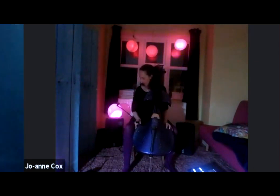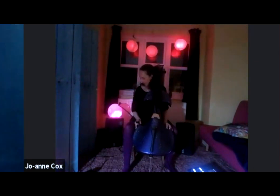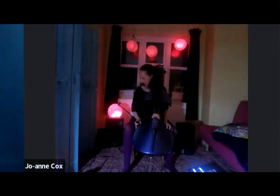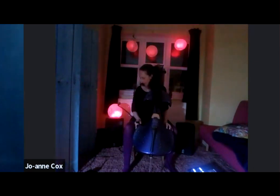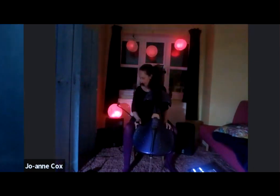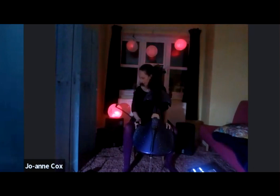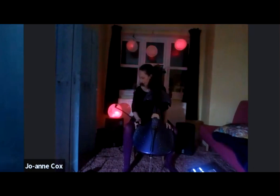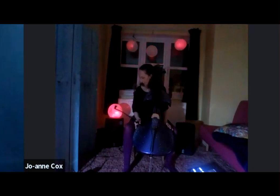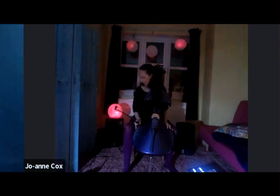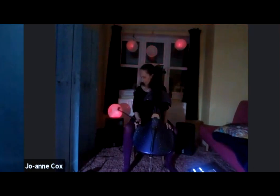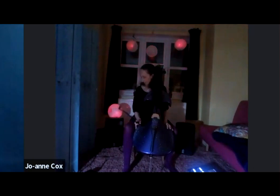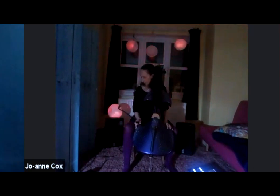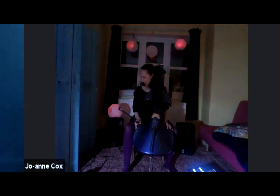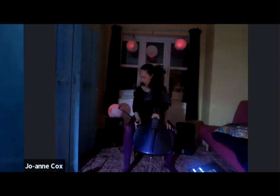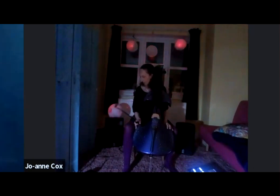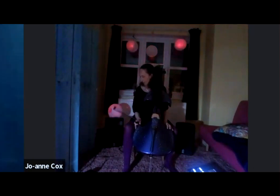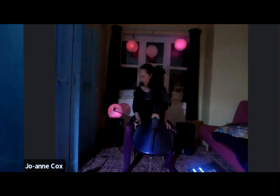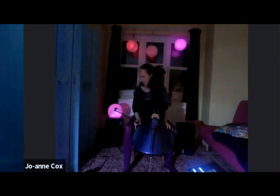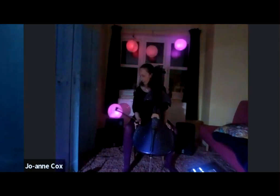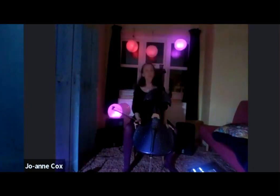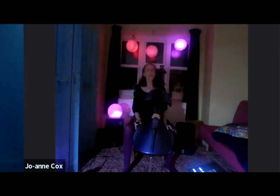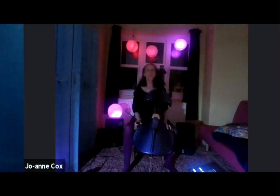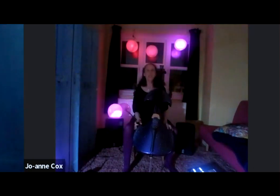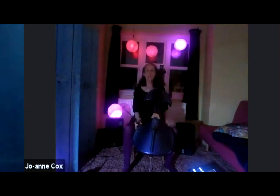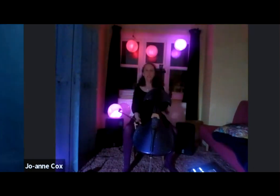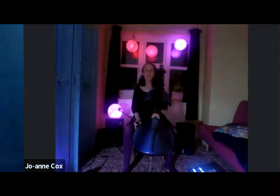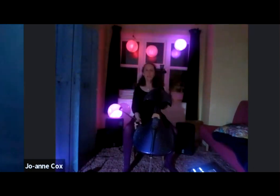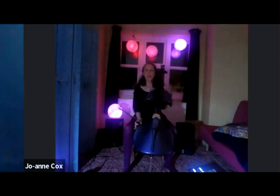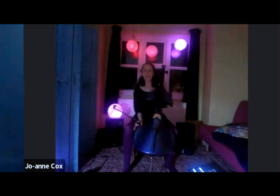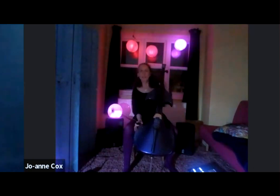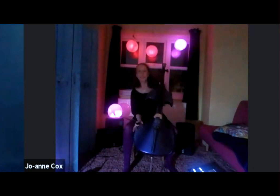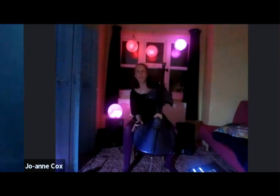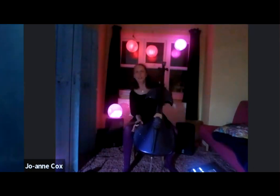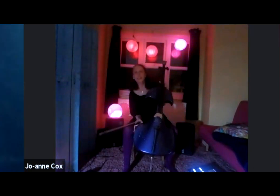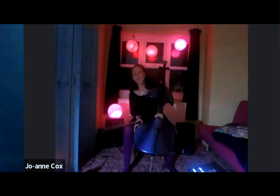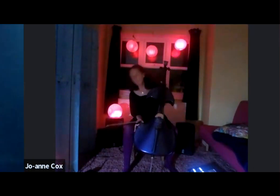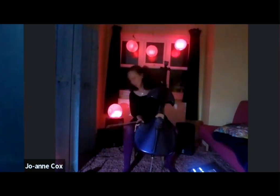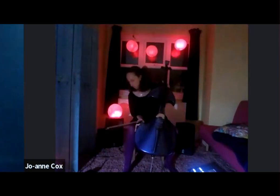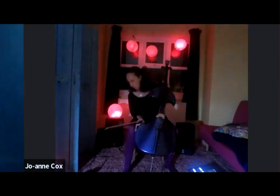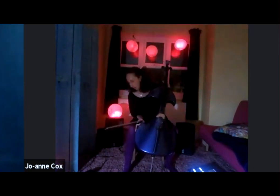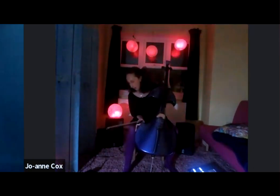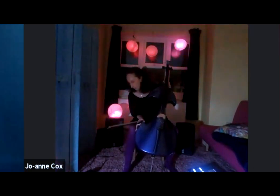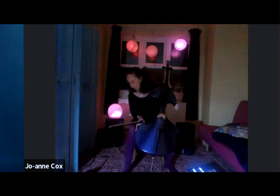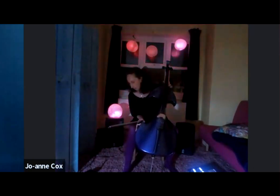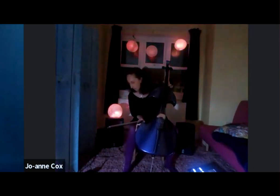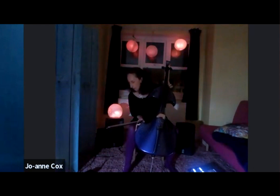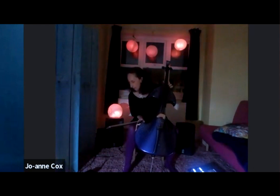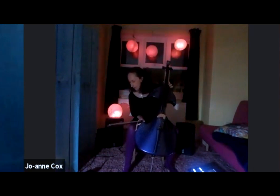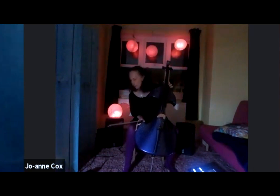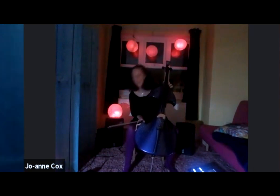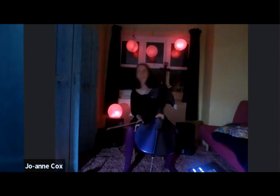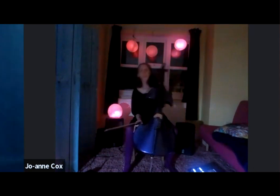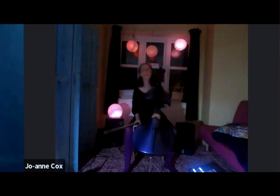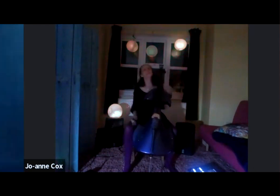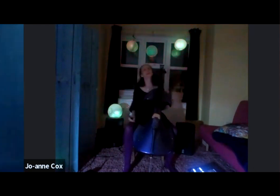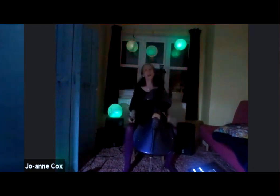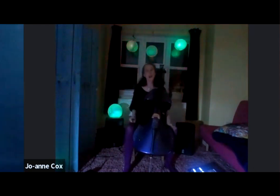old, and I've got shoulder length brown hair, wearing a black top with short